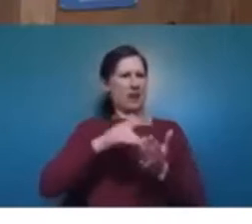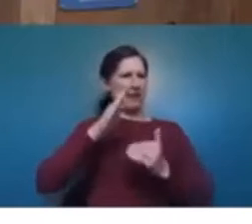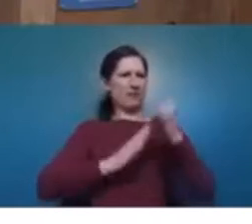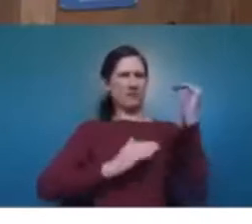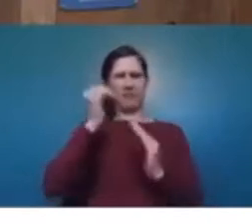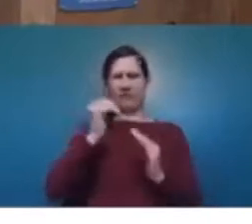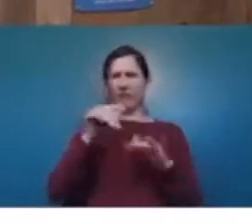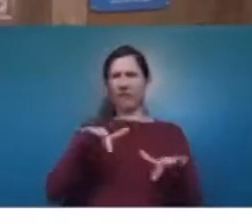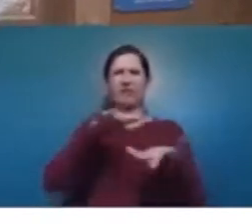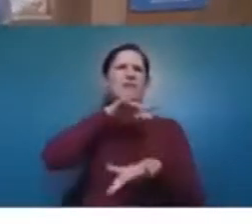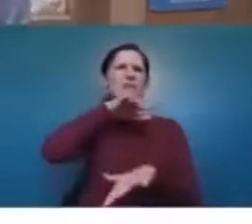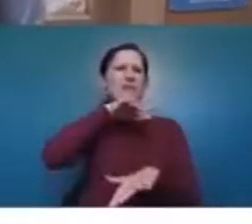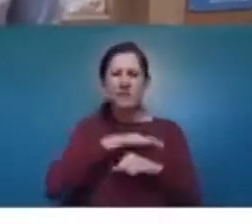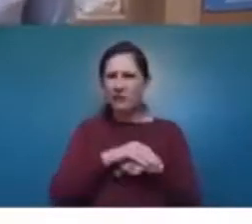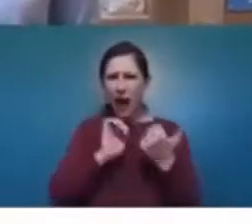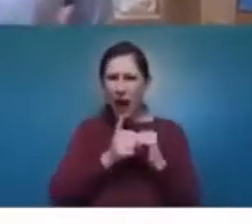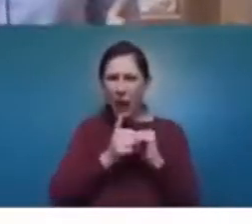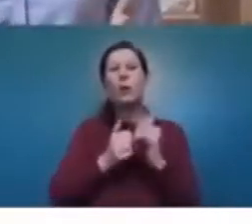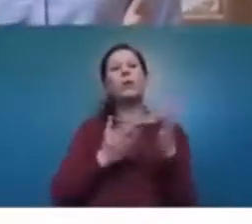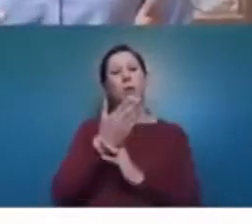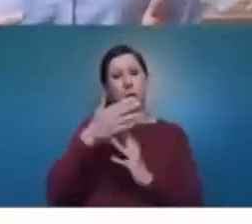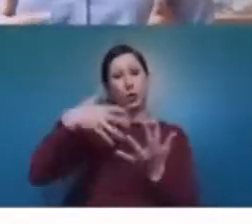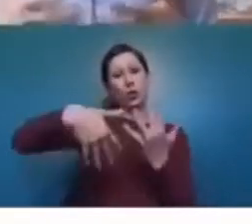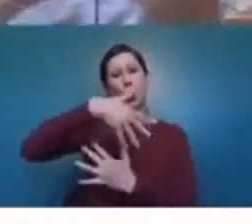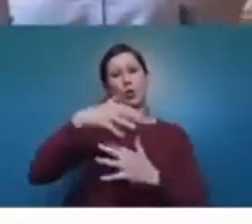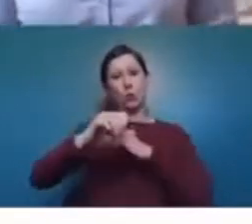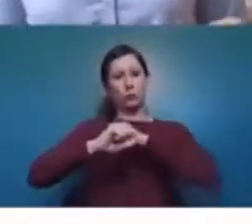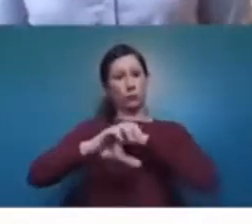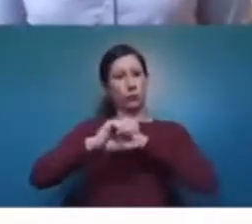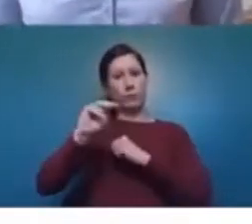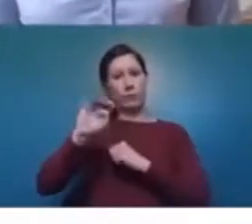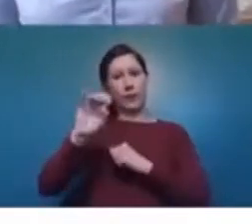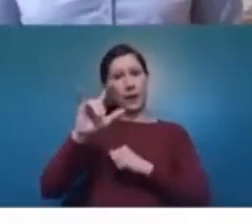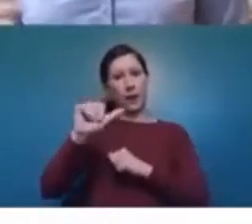site? Through social media, we were able to To engage the community.